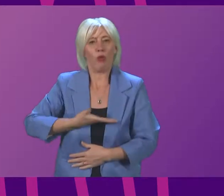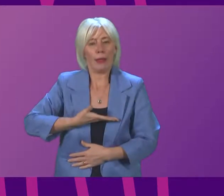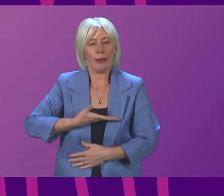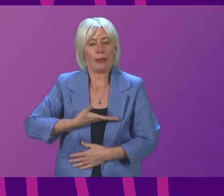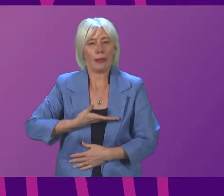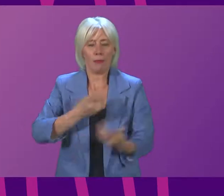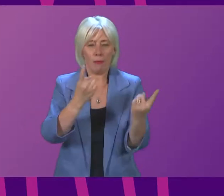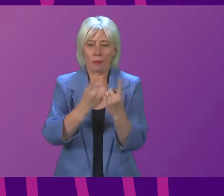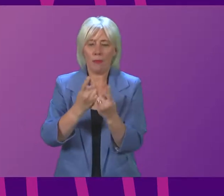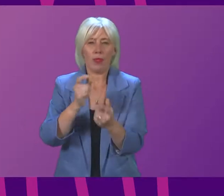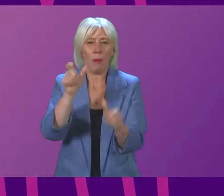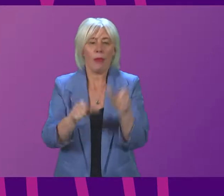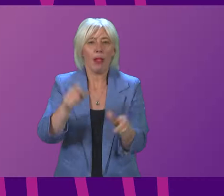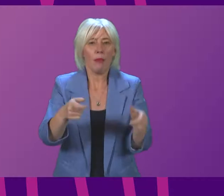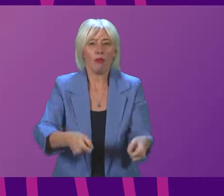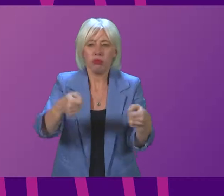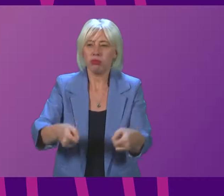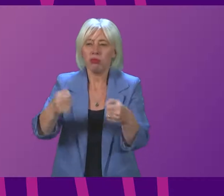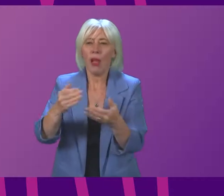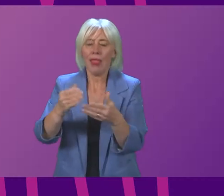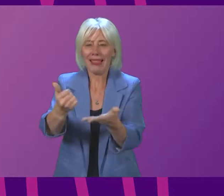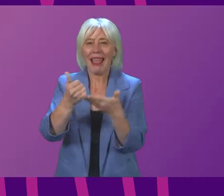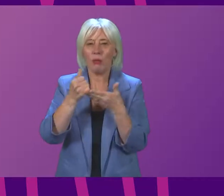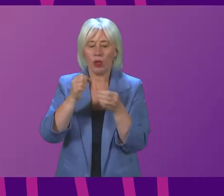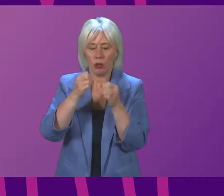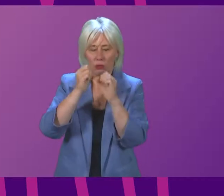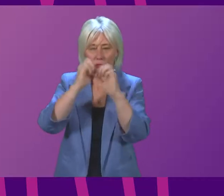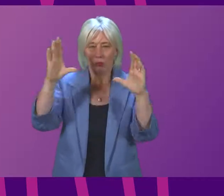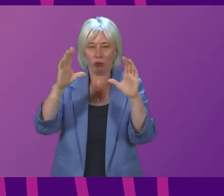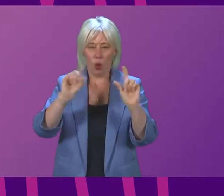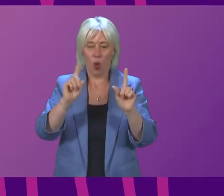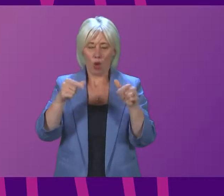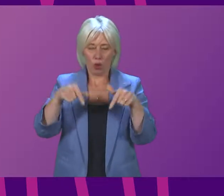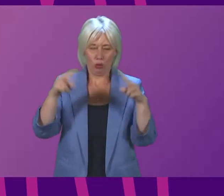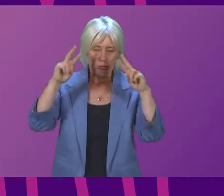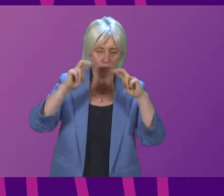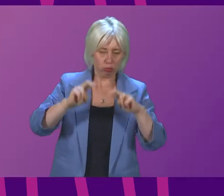fed directly into the development of the scope of the inquiry. I thank everyone who has contributed